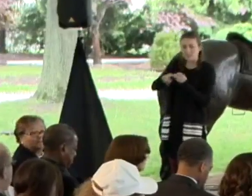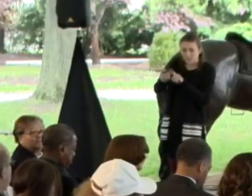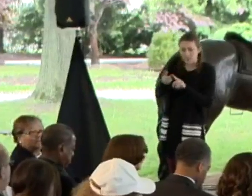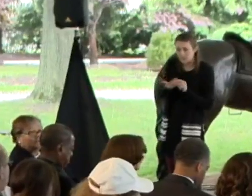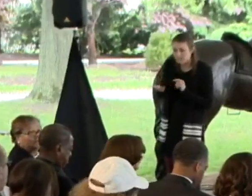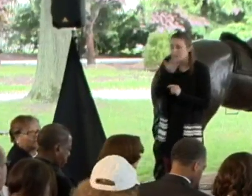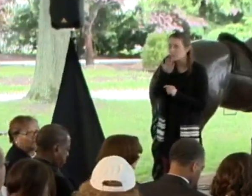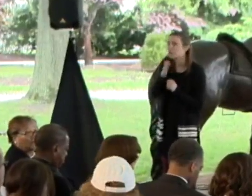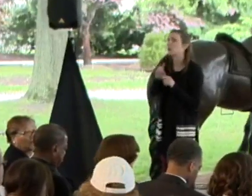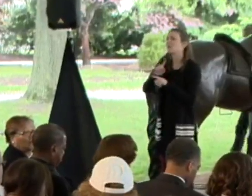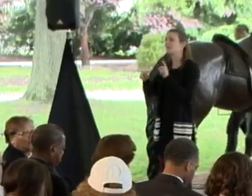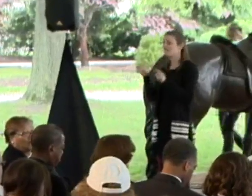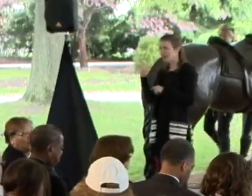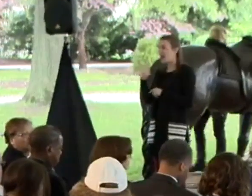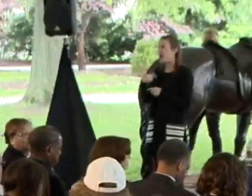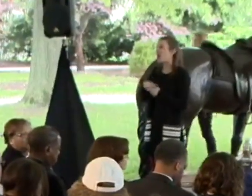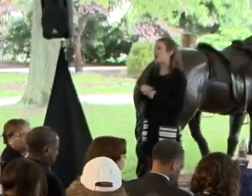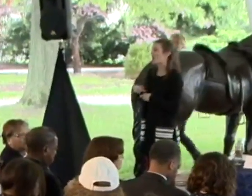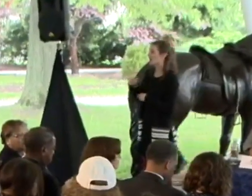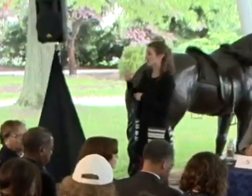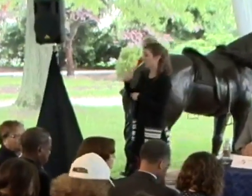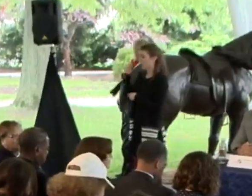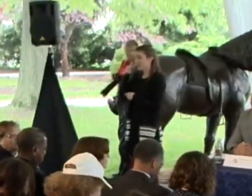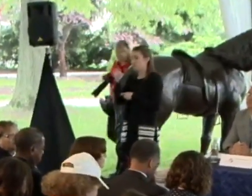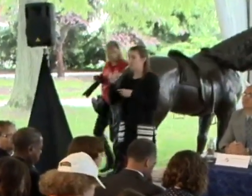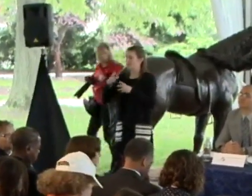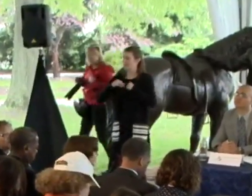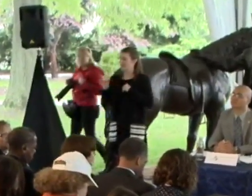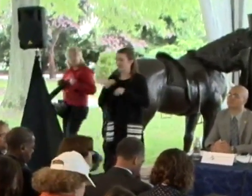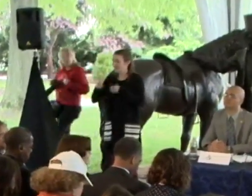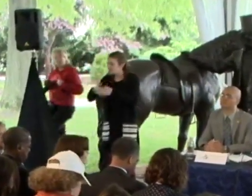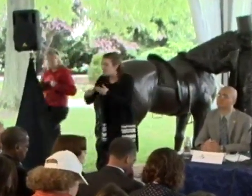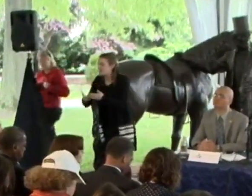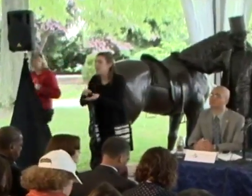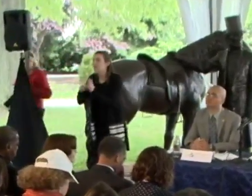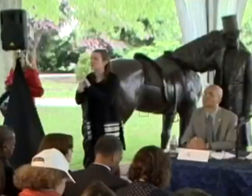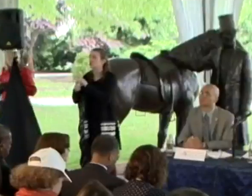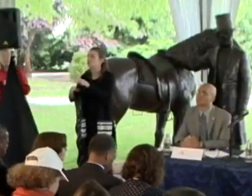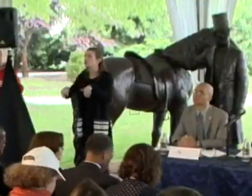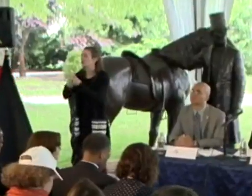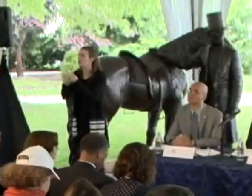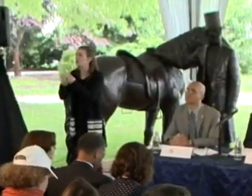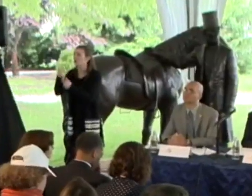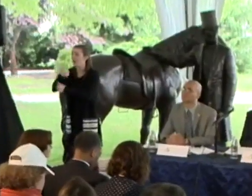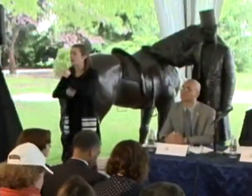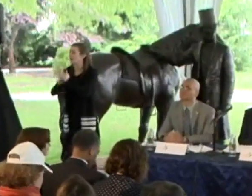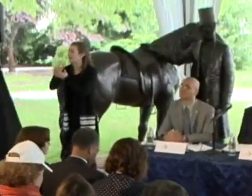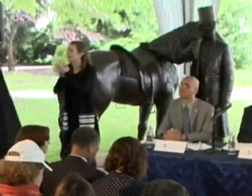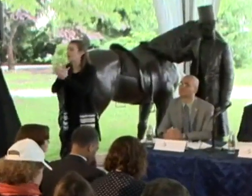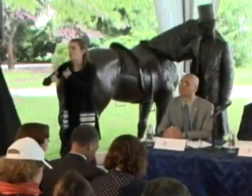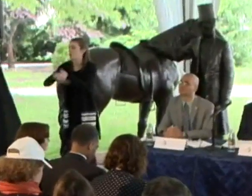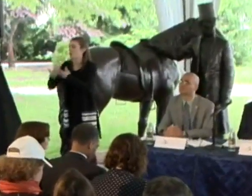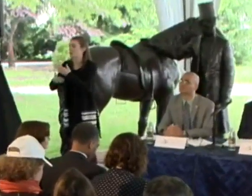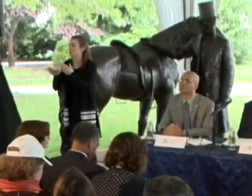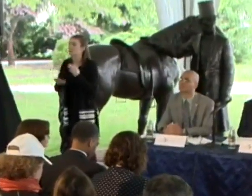SO I THINK I KNOW WE'RE IN A HURRY AND I COMMEND YOU, MADAM MAYOR AND MY FRIEND FRANKLIN AND